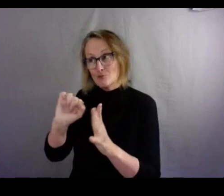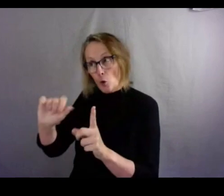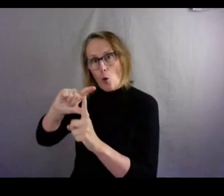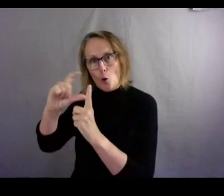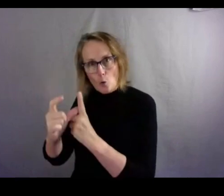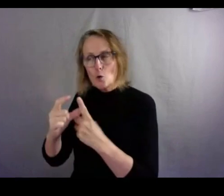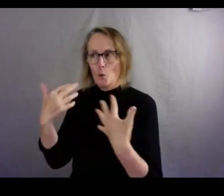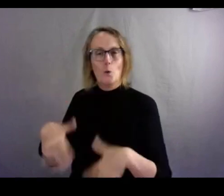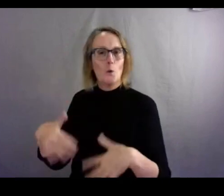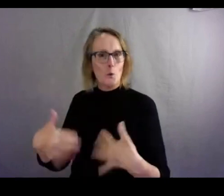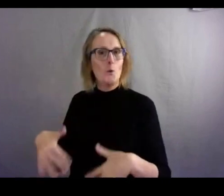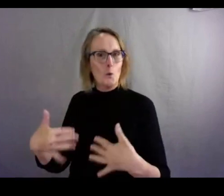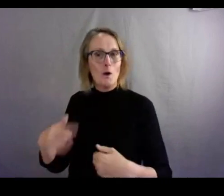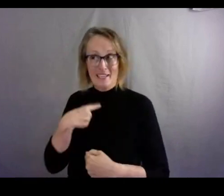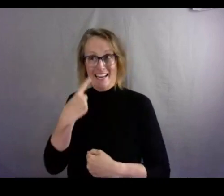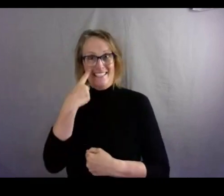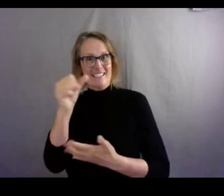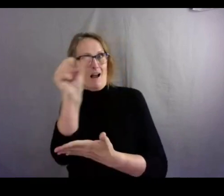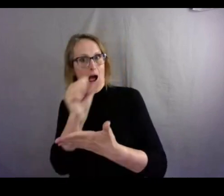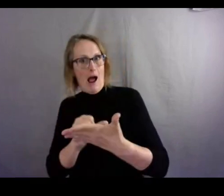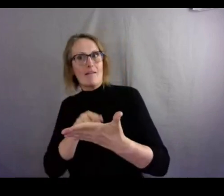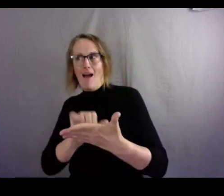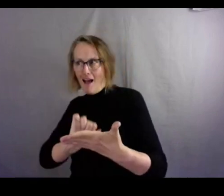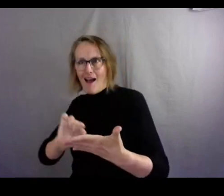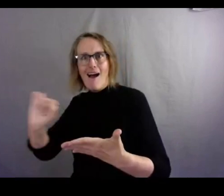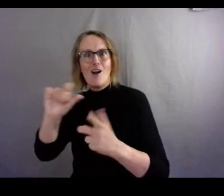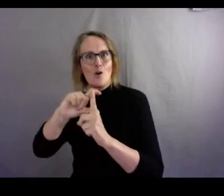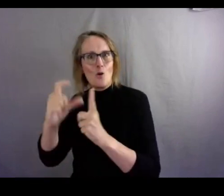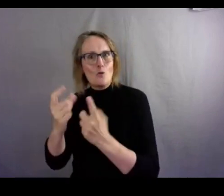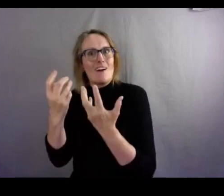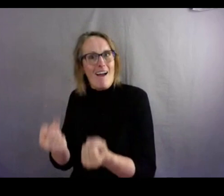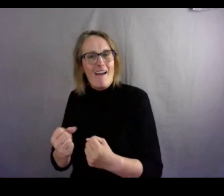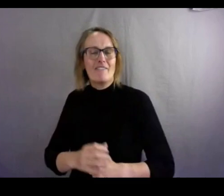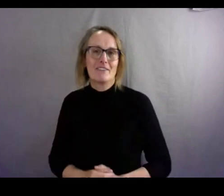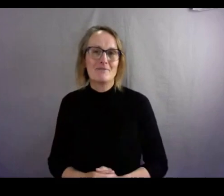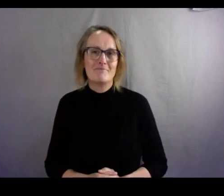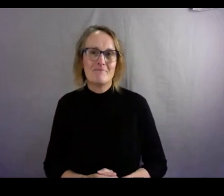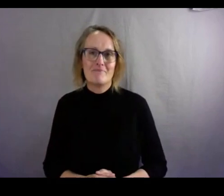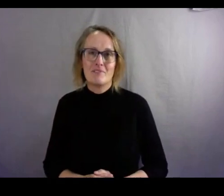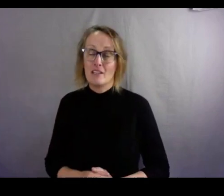depicted in the exhibition of Gauguin's world. You lend us your cultural authority